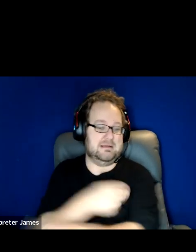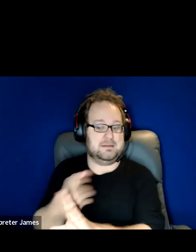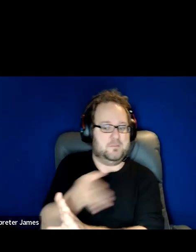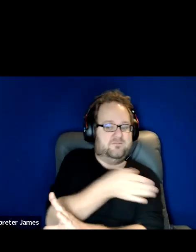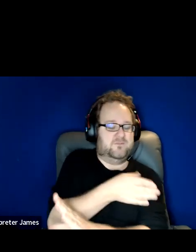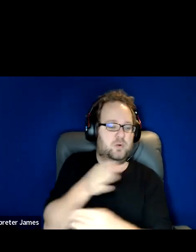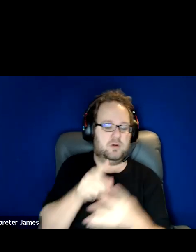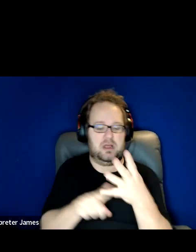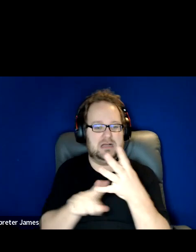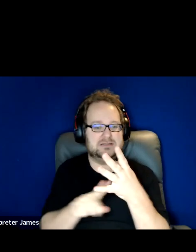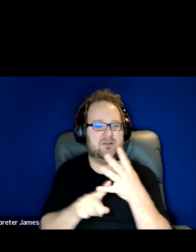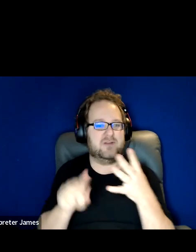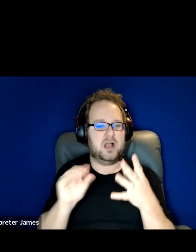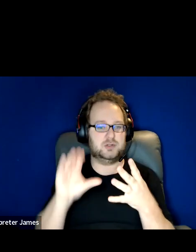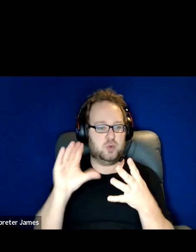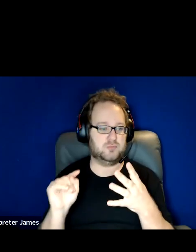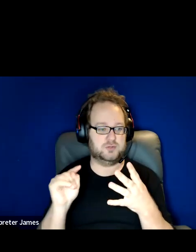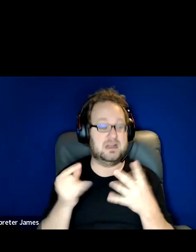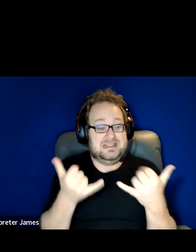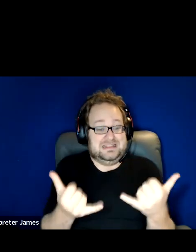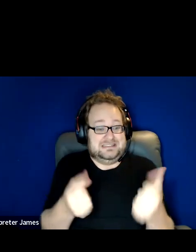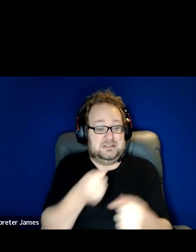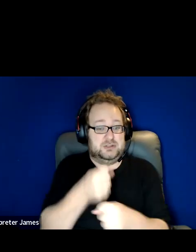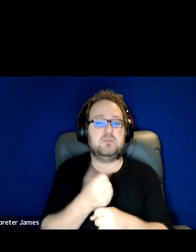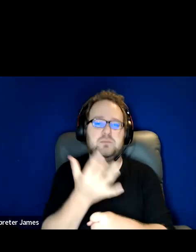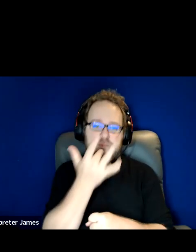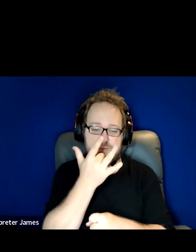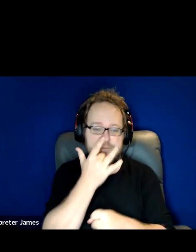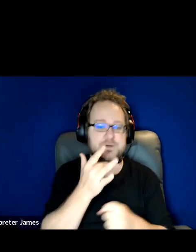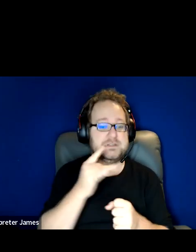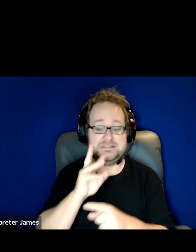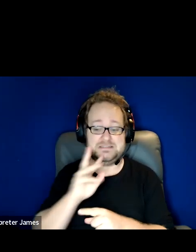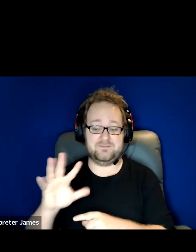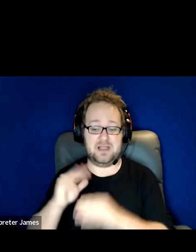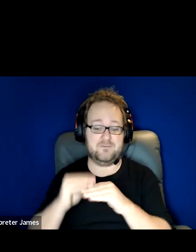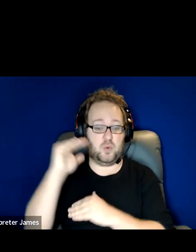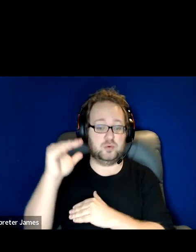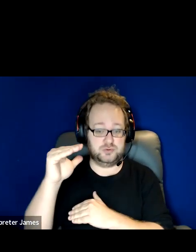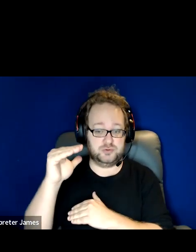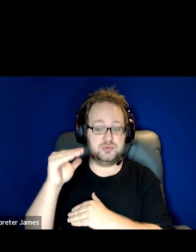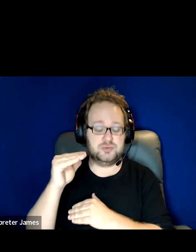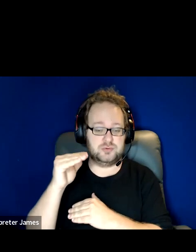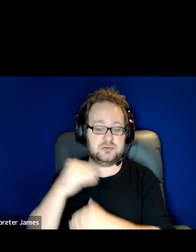This year, we recommend preferentially that people who are age 65 years and older get